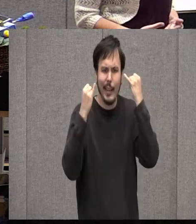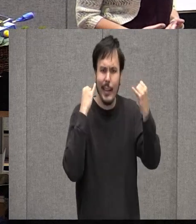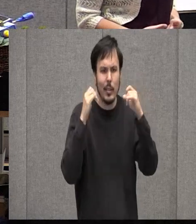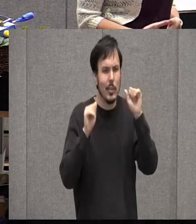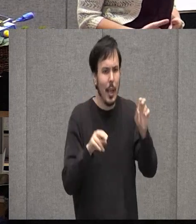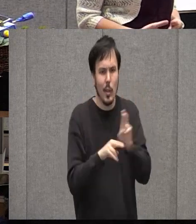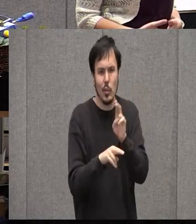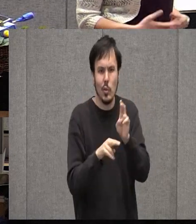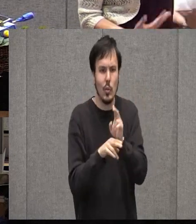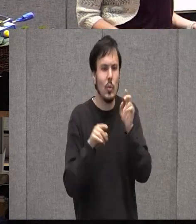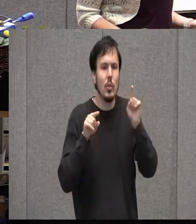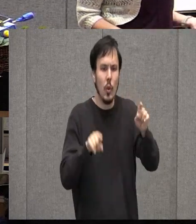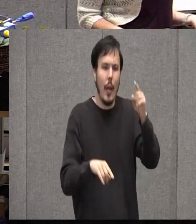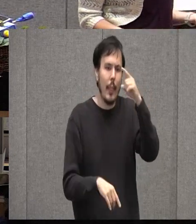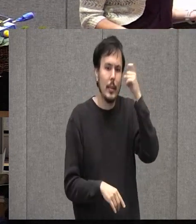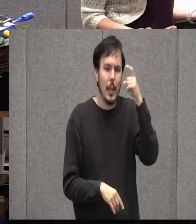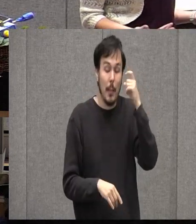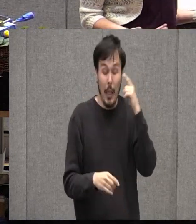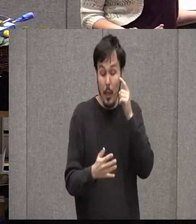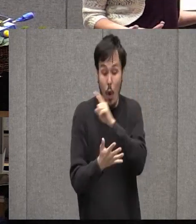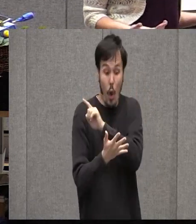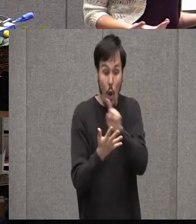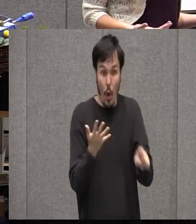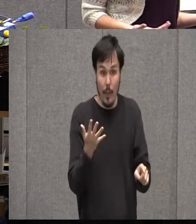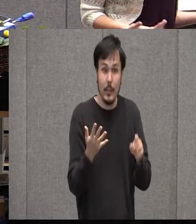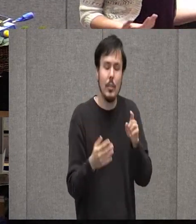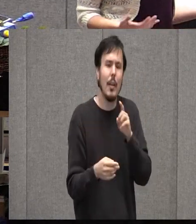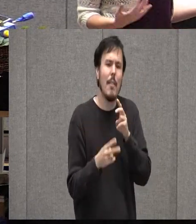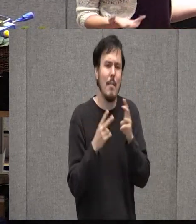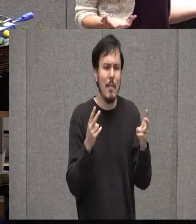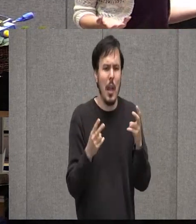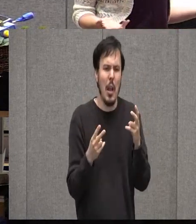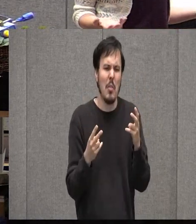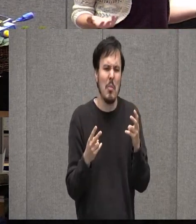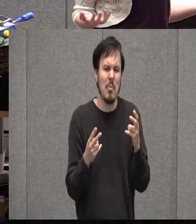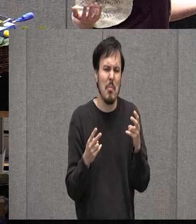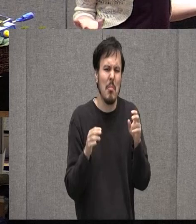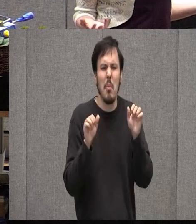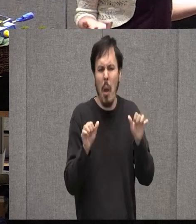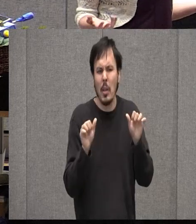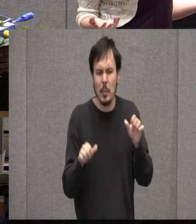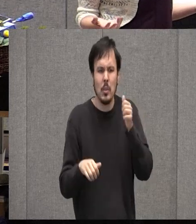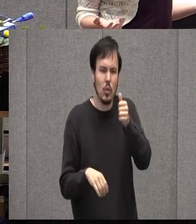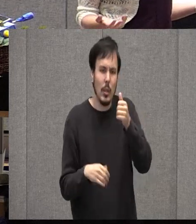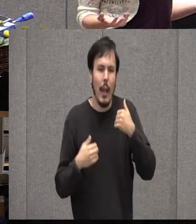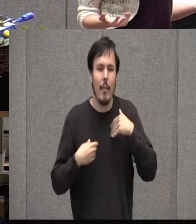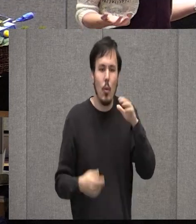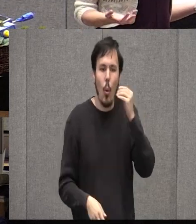and I think that all of these things are pretty close to being in your house or in your recycling can.